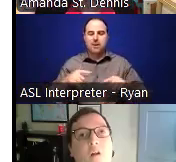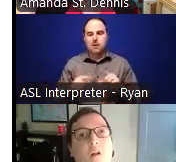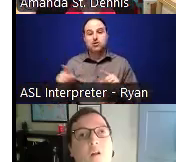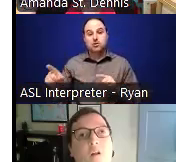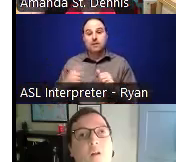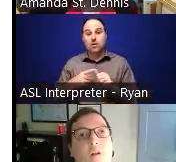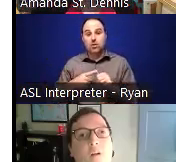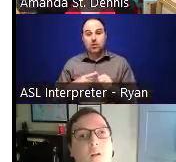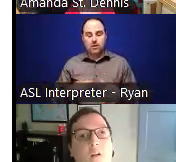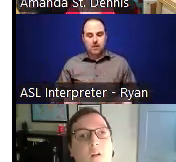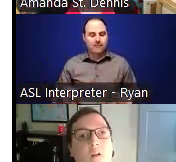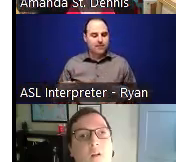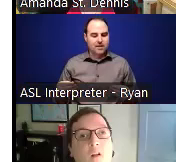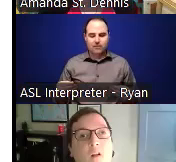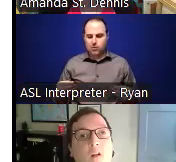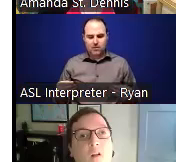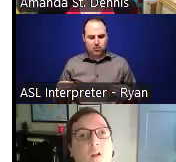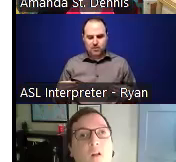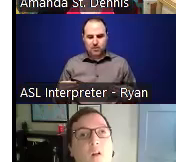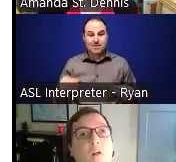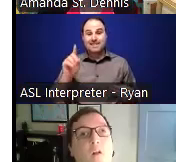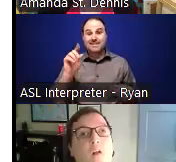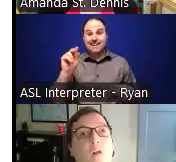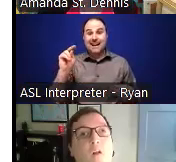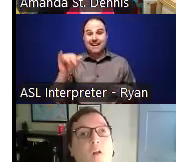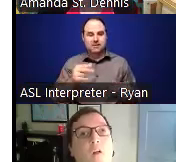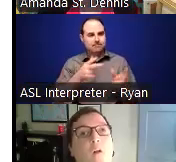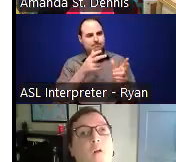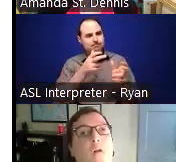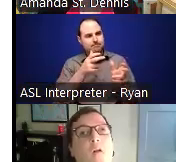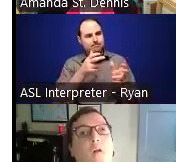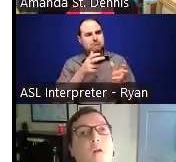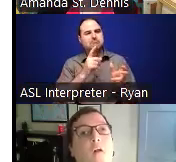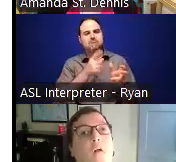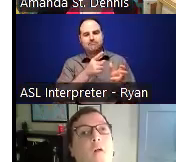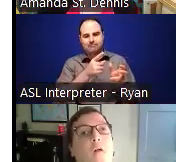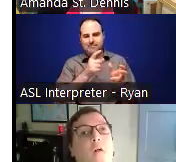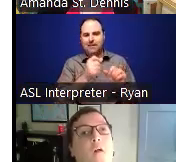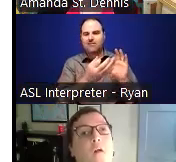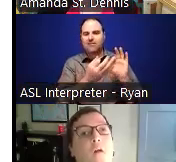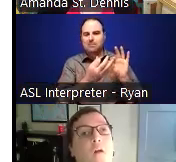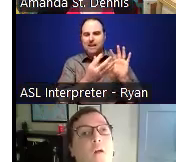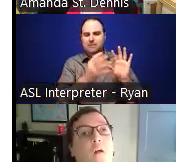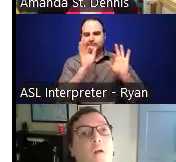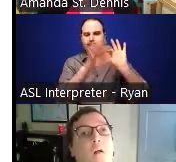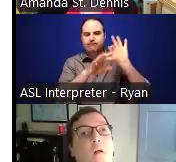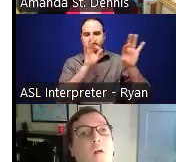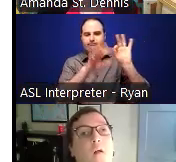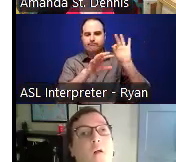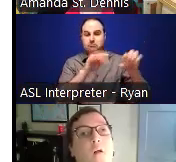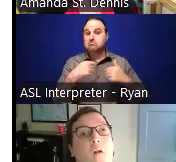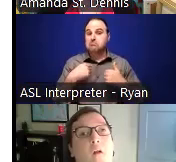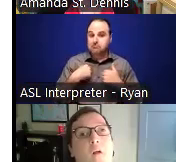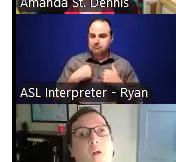members of our team also appreciated being able to listen to it as well and then give feedback.